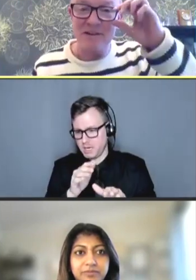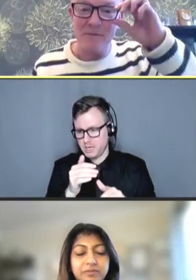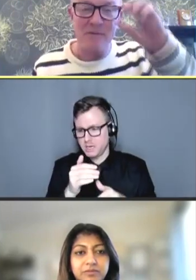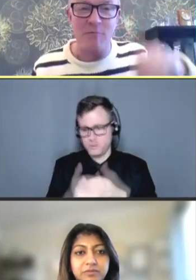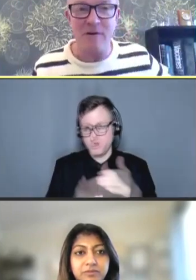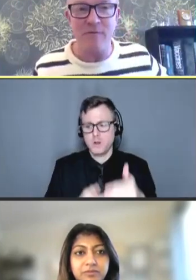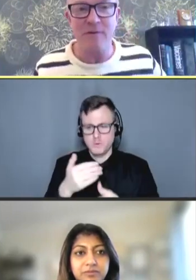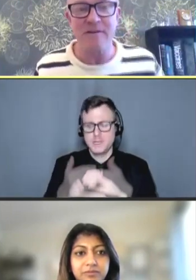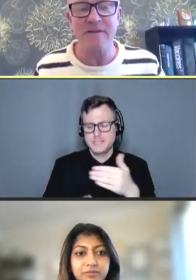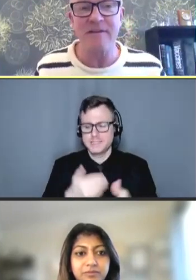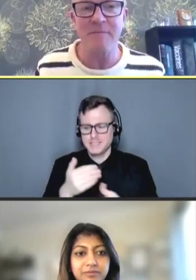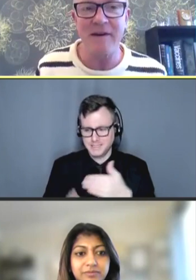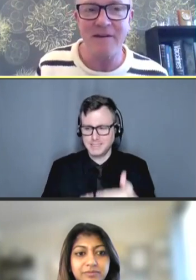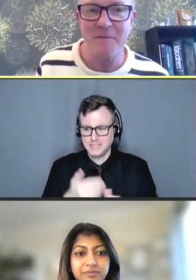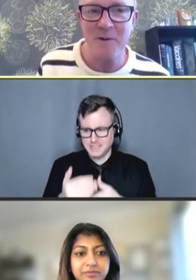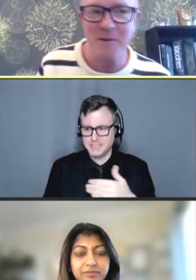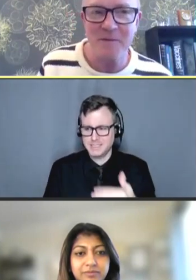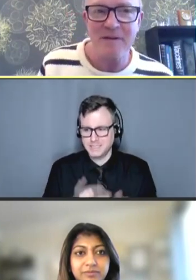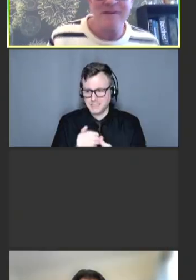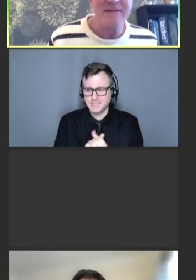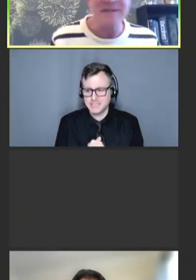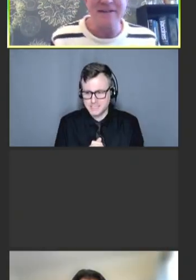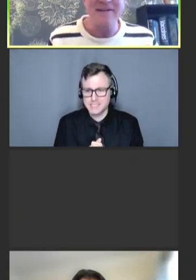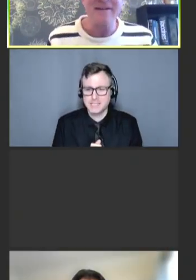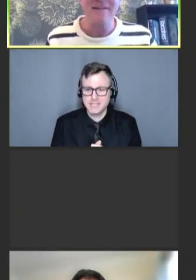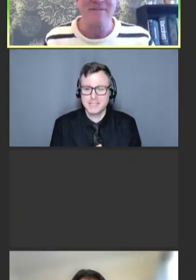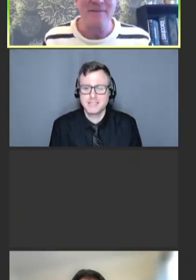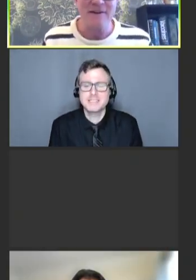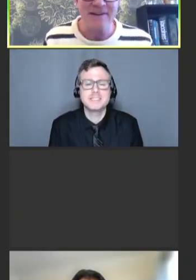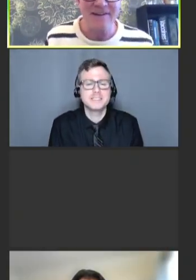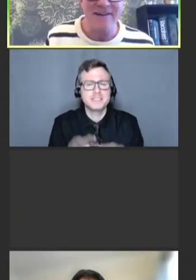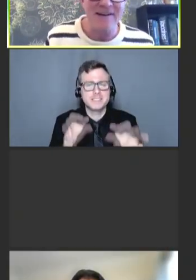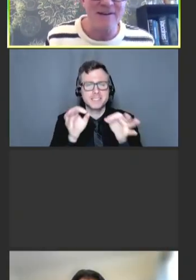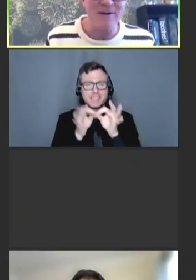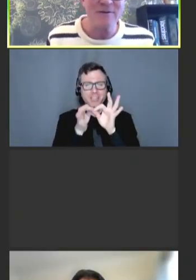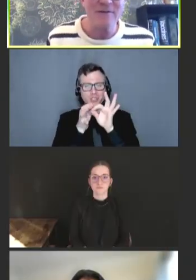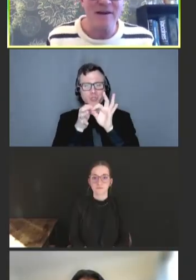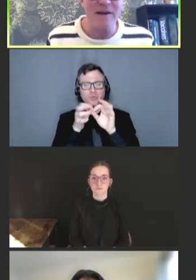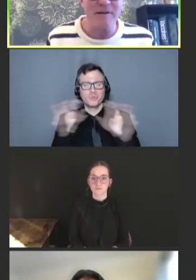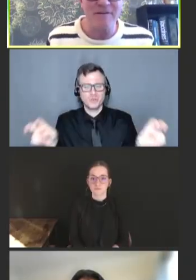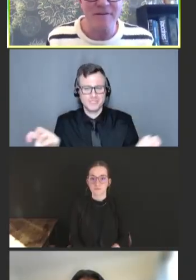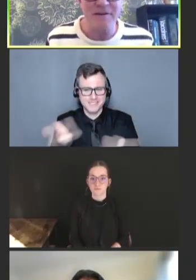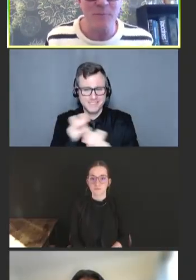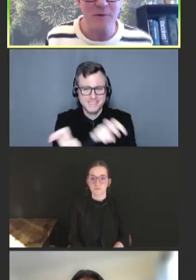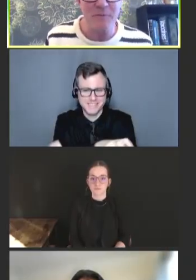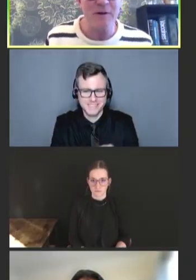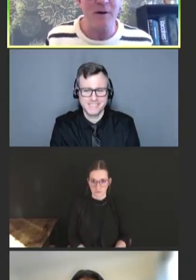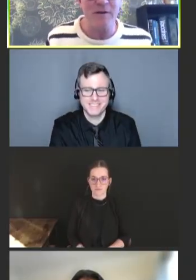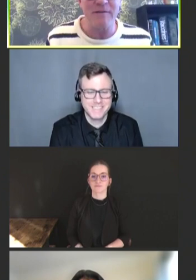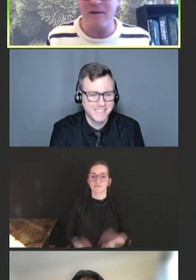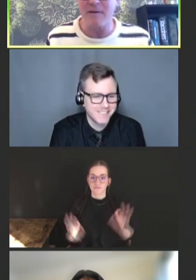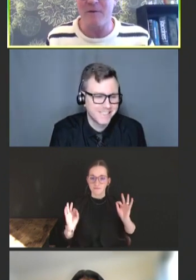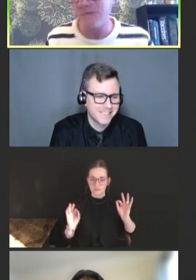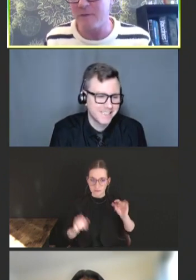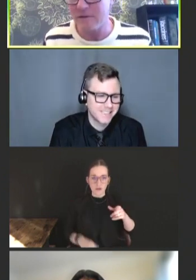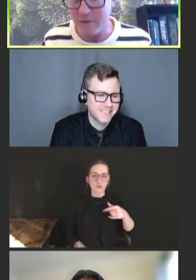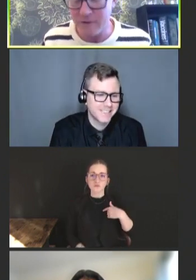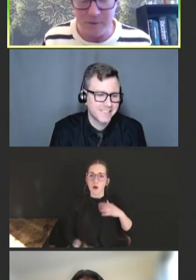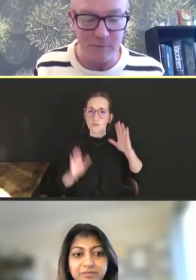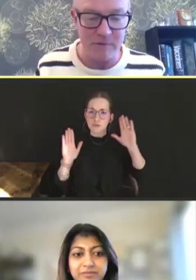And it was wonderful to see the Medicare Part D funding. And I know Abby and her team worked really hard on that along with a bunch of other people.